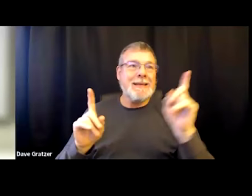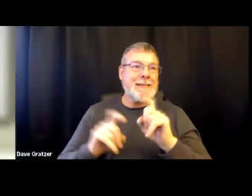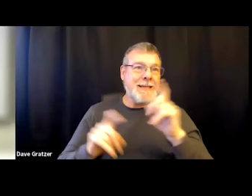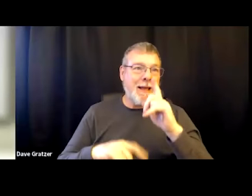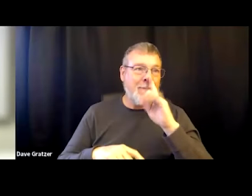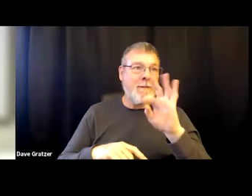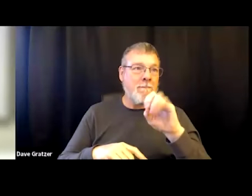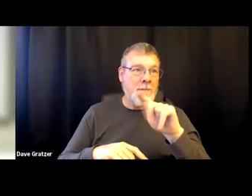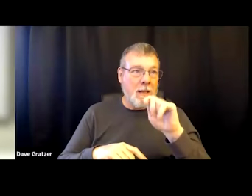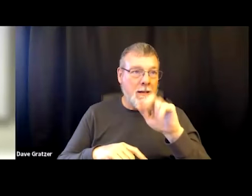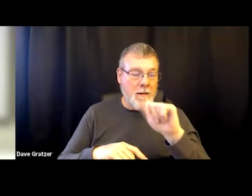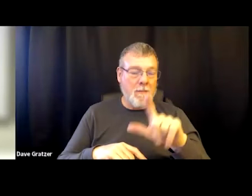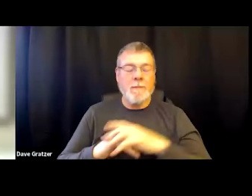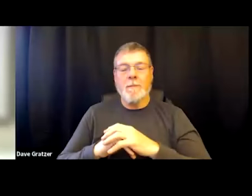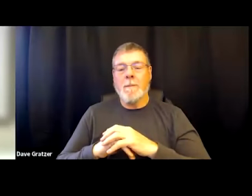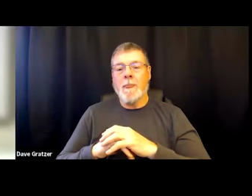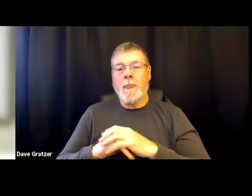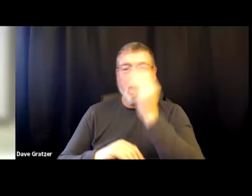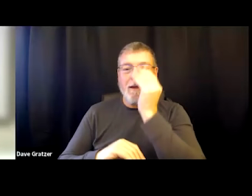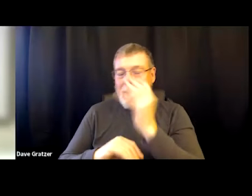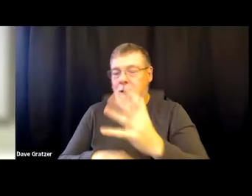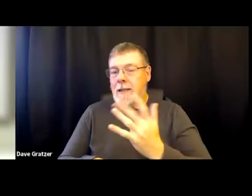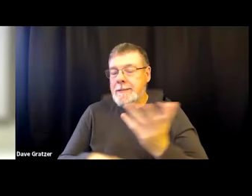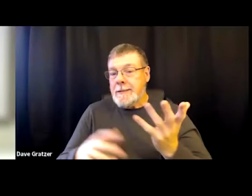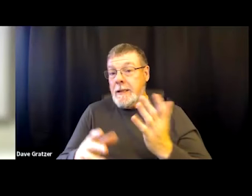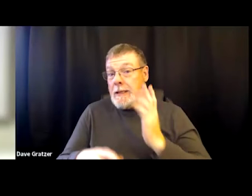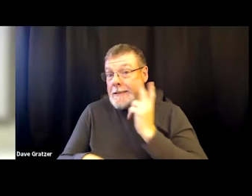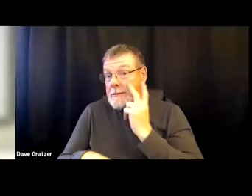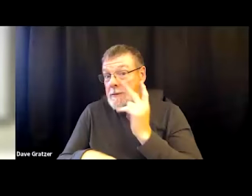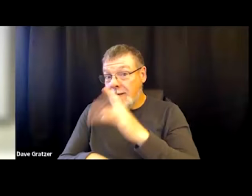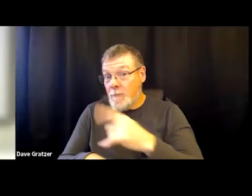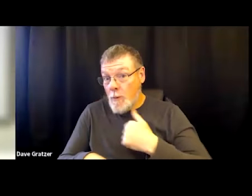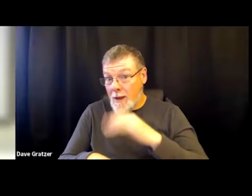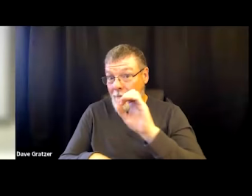giving you an indication for the likelihood for overdose among this population.